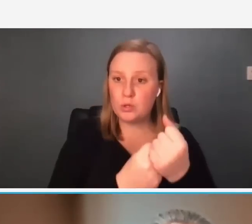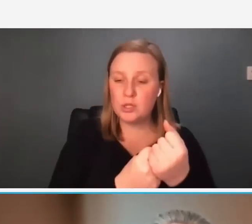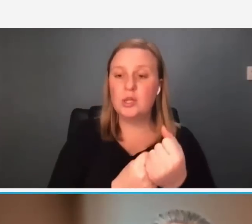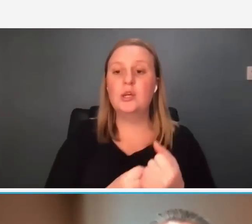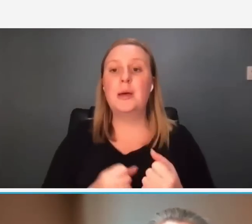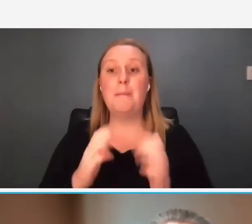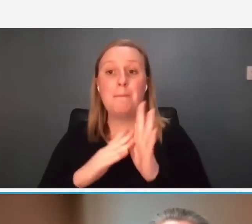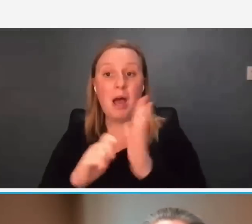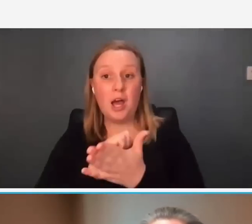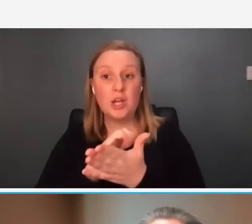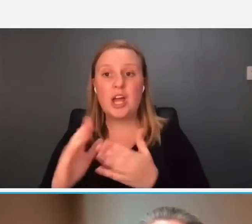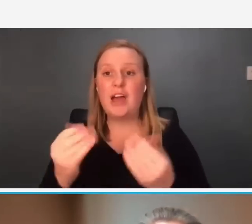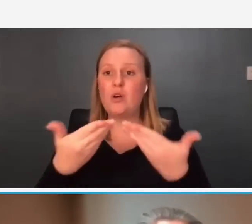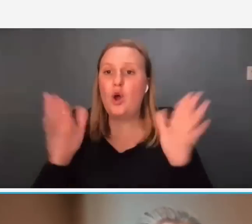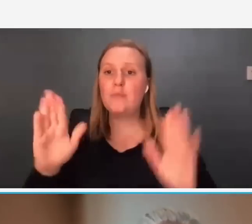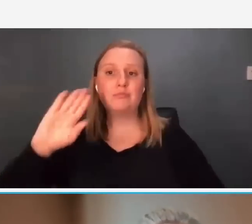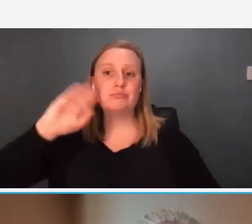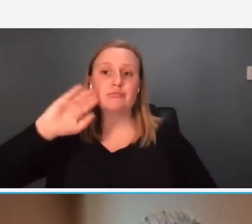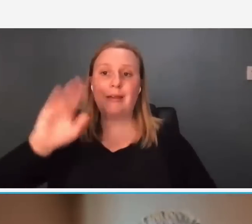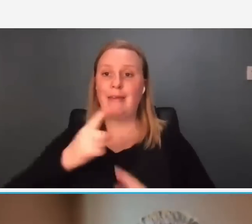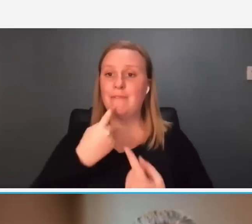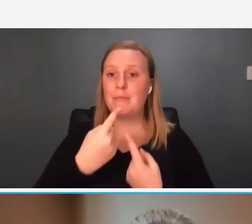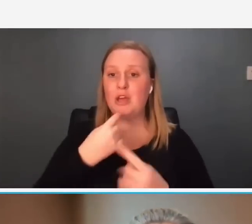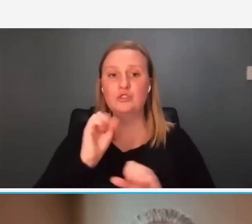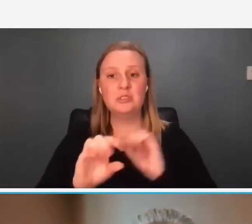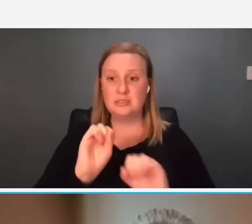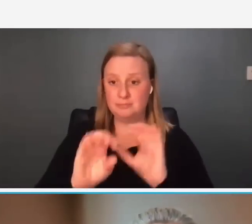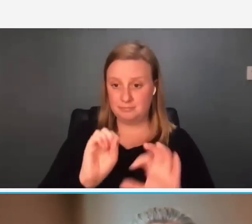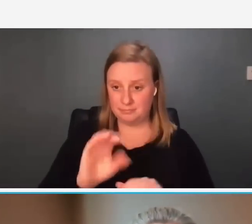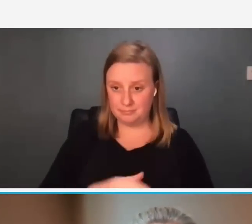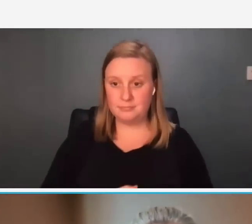and since then the Department has been talking to a range of people about the proposed support at